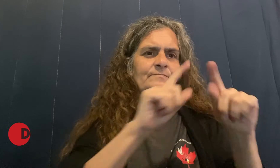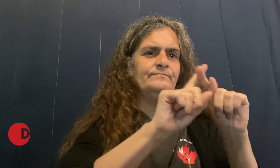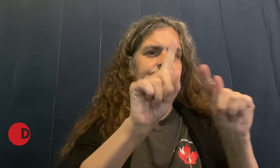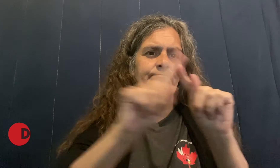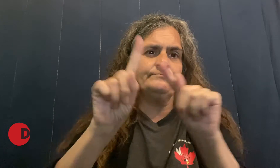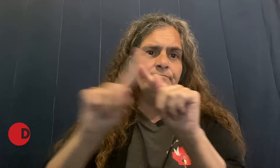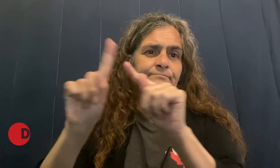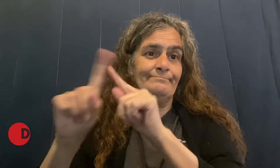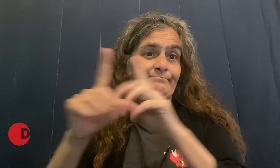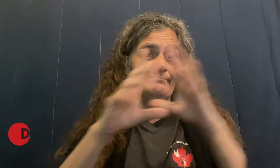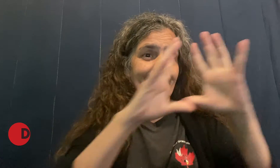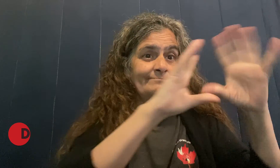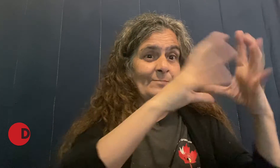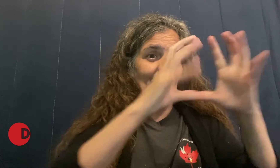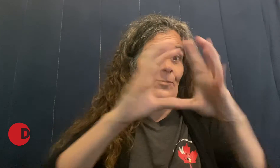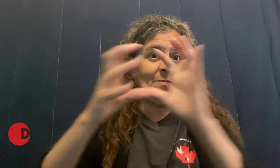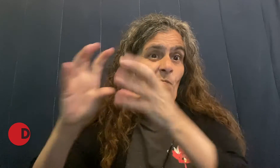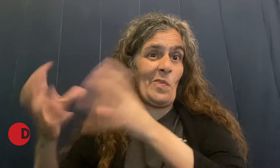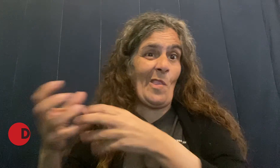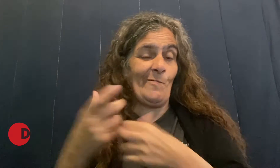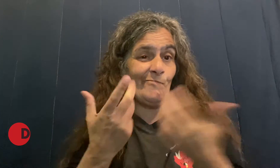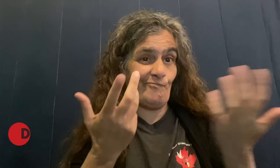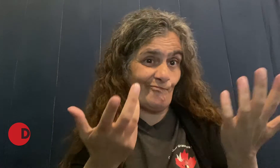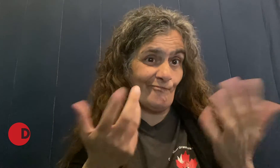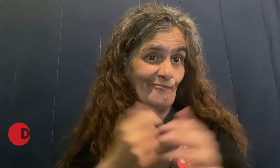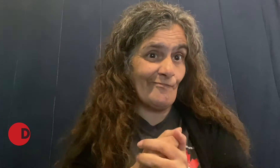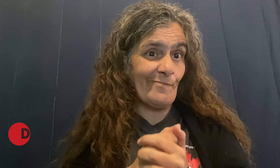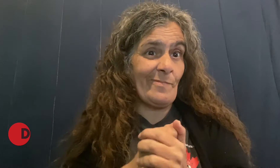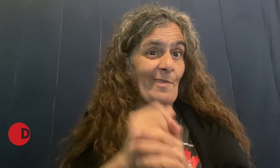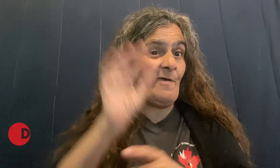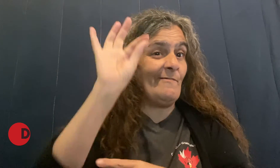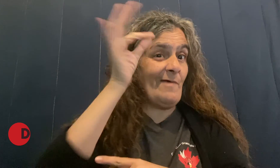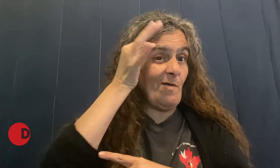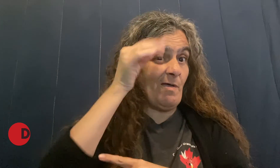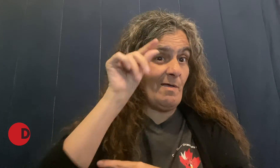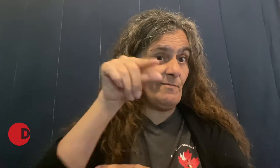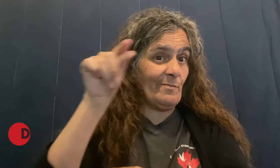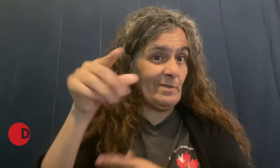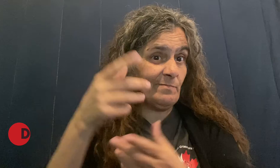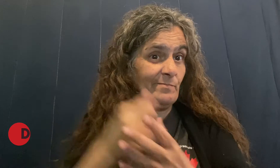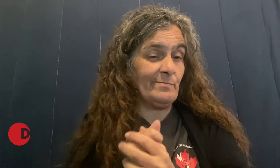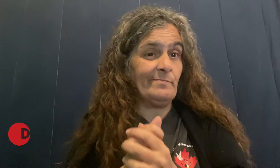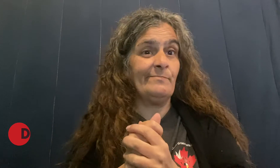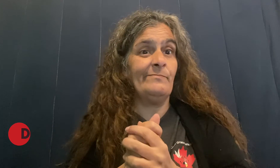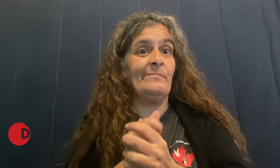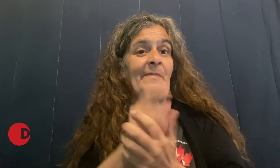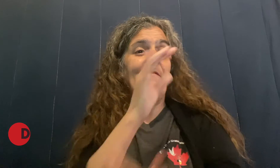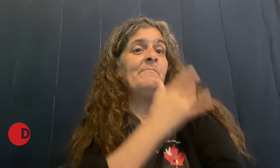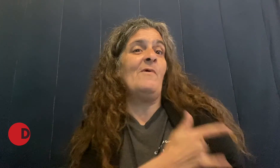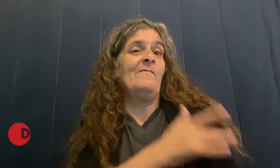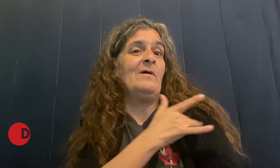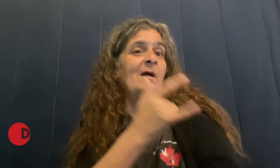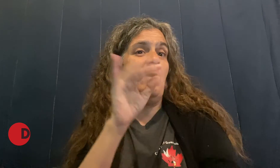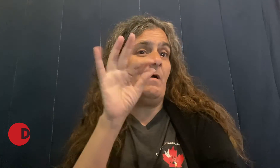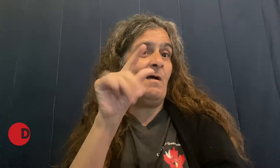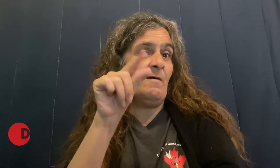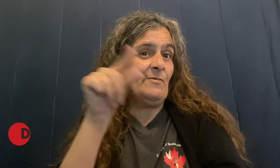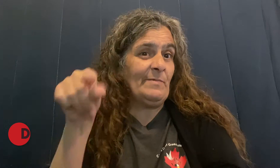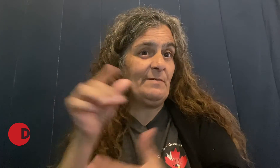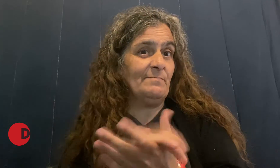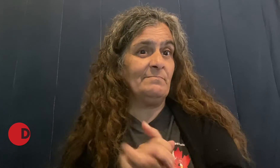federal government, provincial government, large businesses and